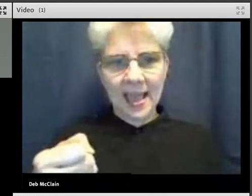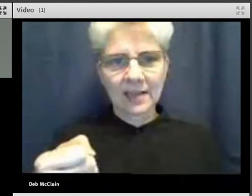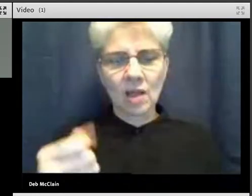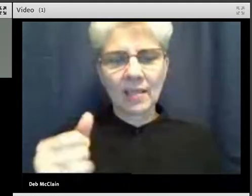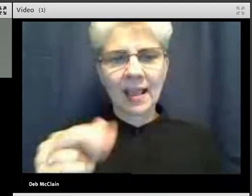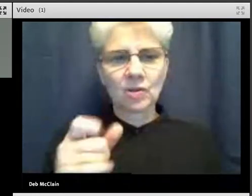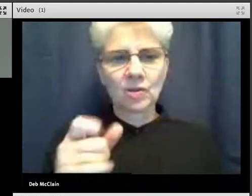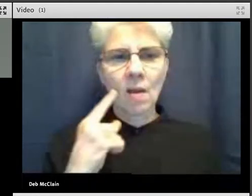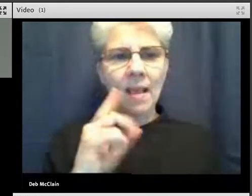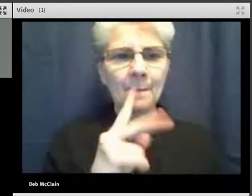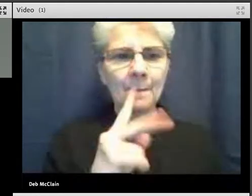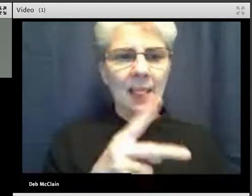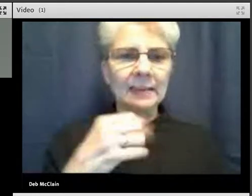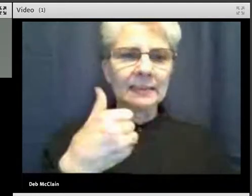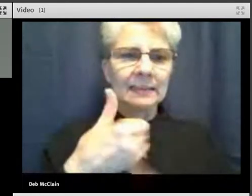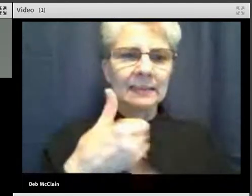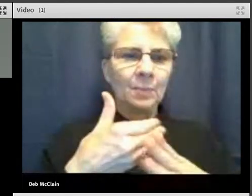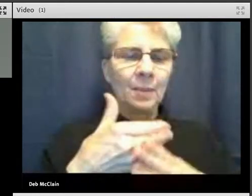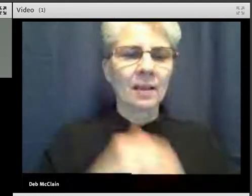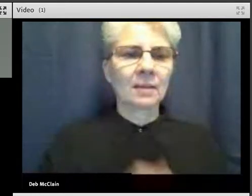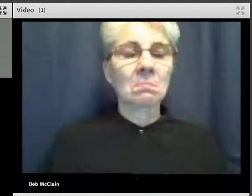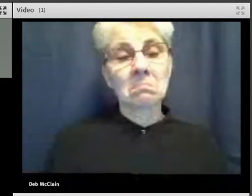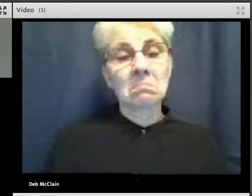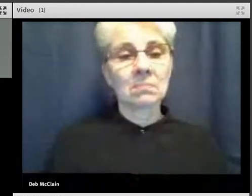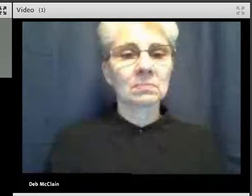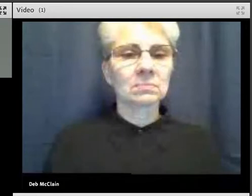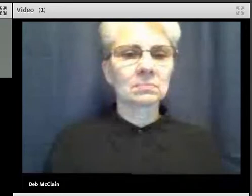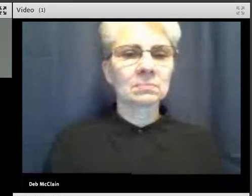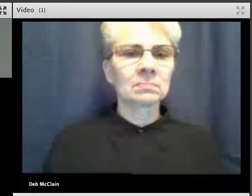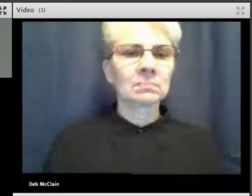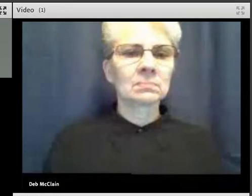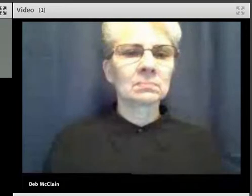White cup of coffee with a hand on the handle and a plant nearby.